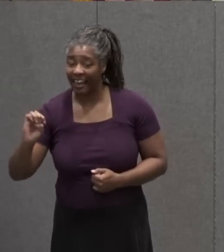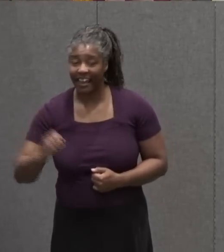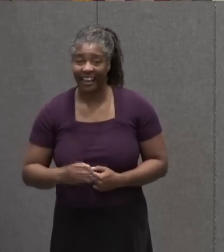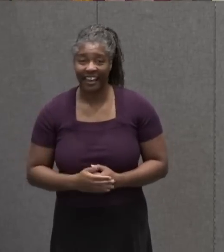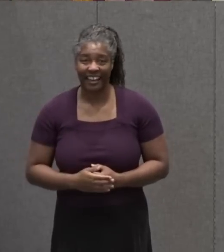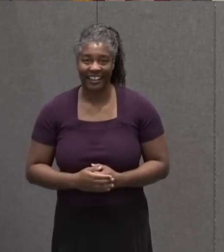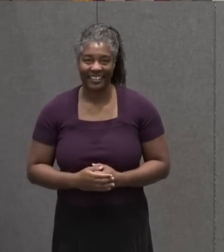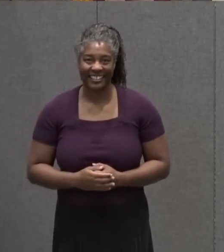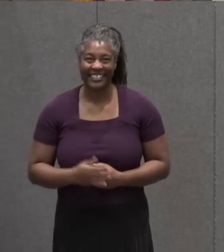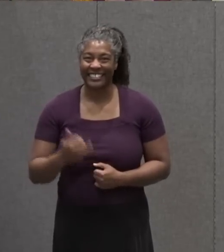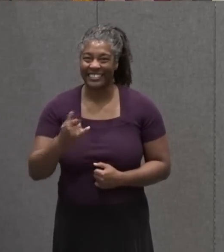let's sky write it